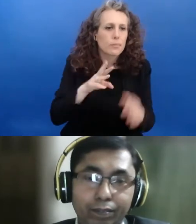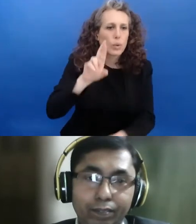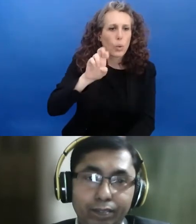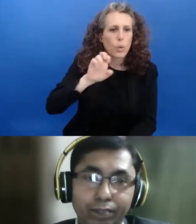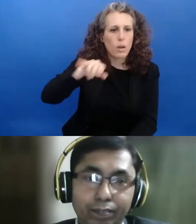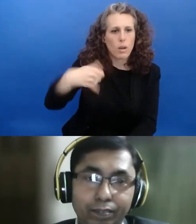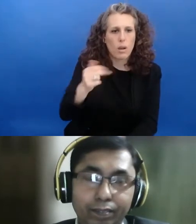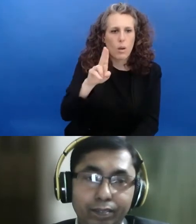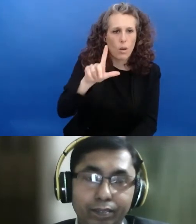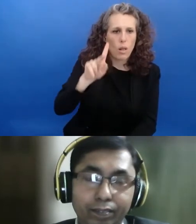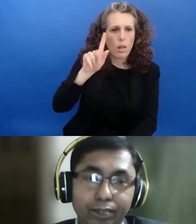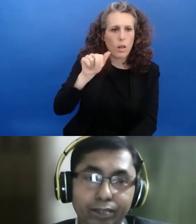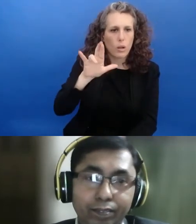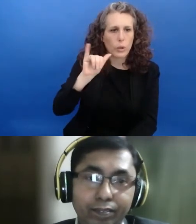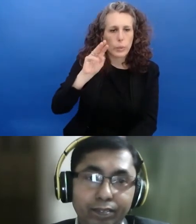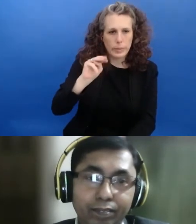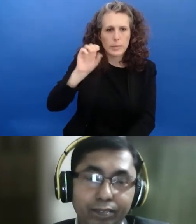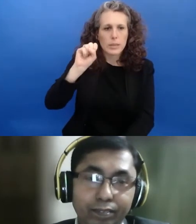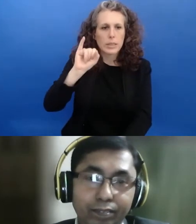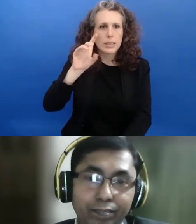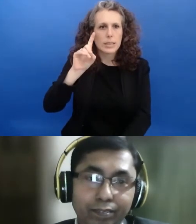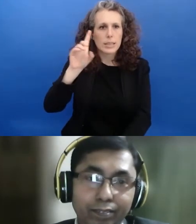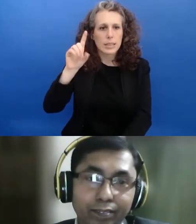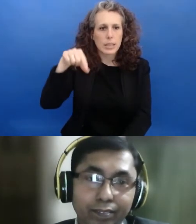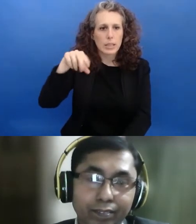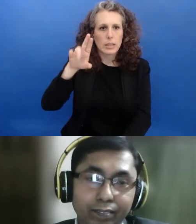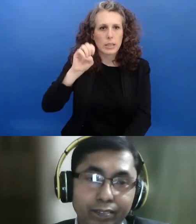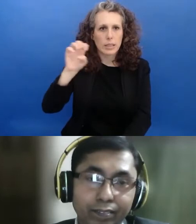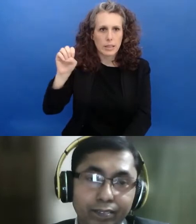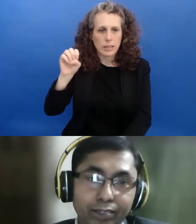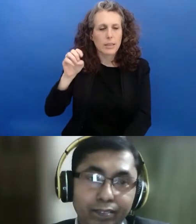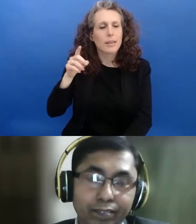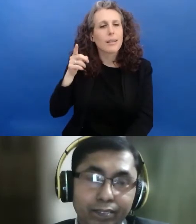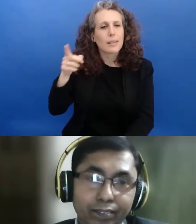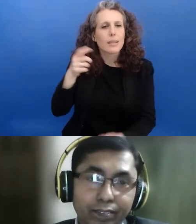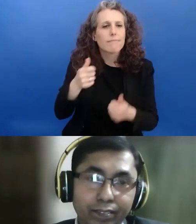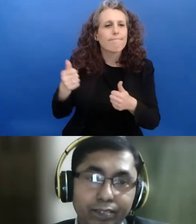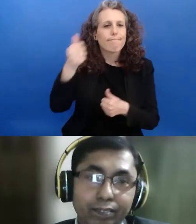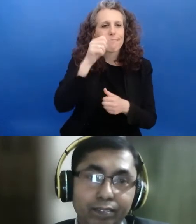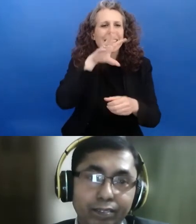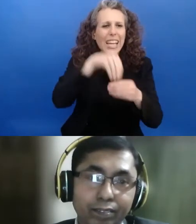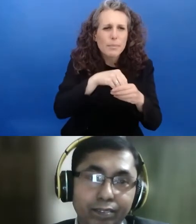bangladesh he is a dpo engagement officer at the international disability alliance